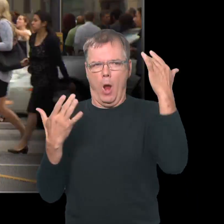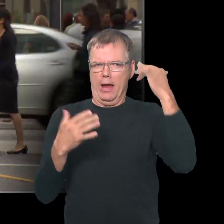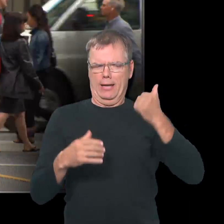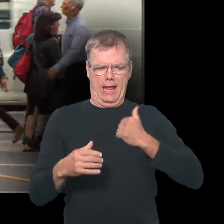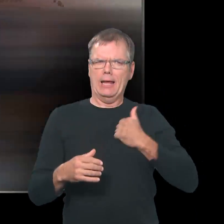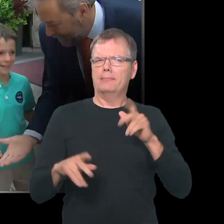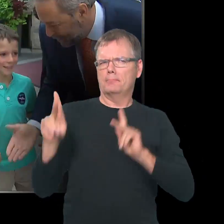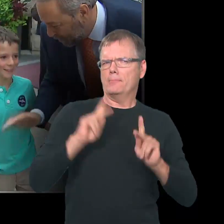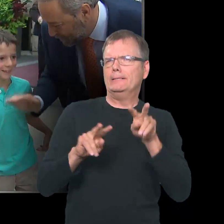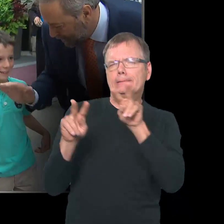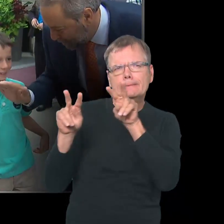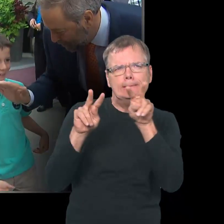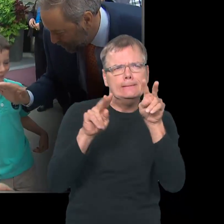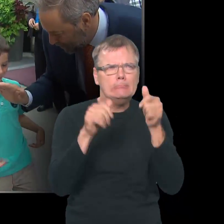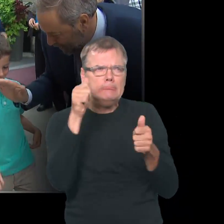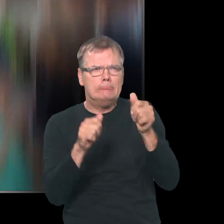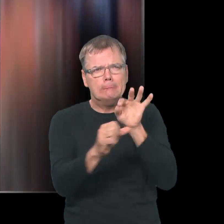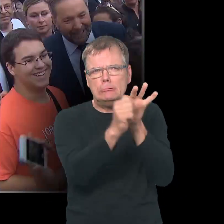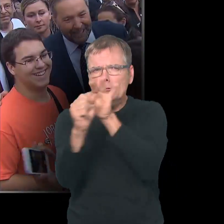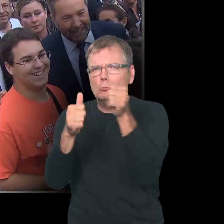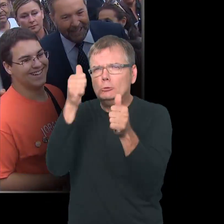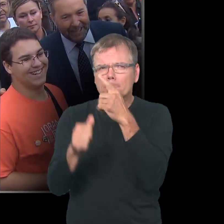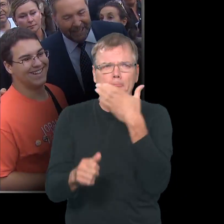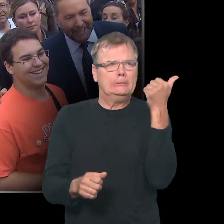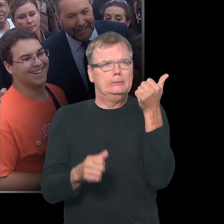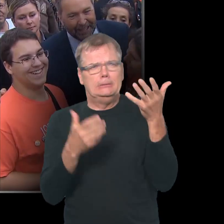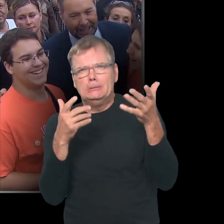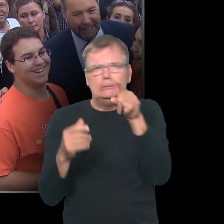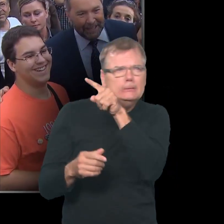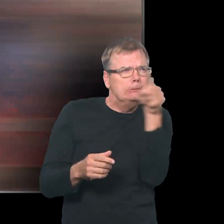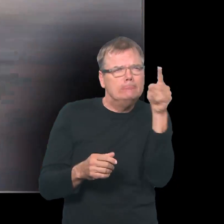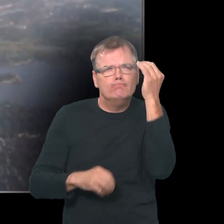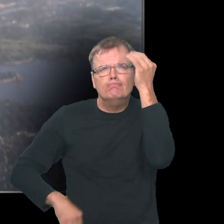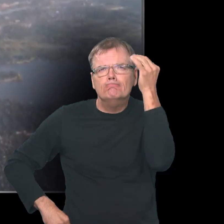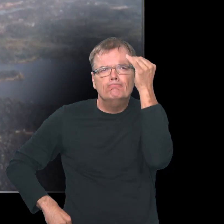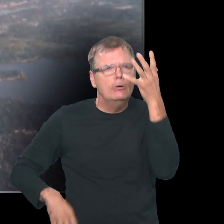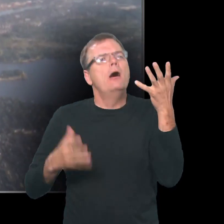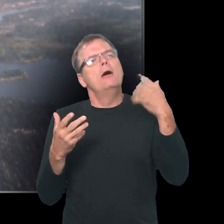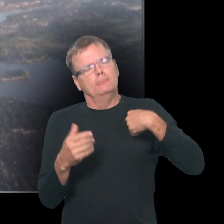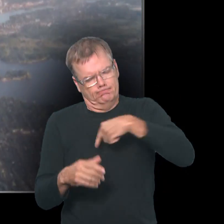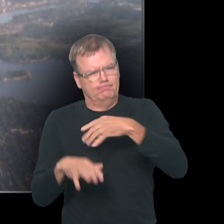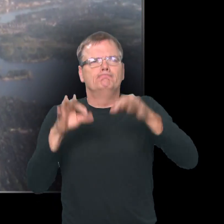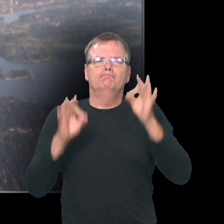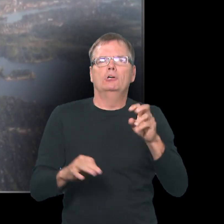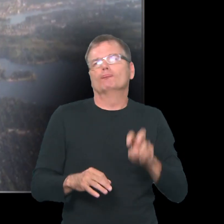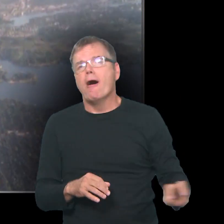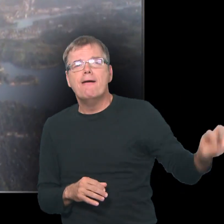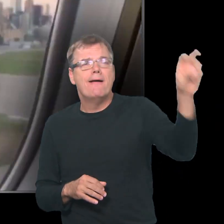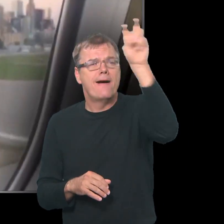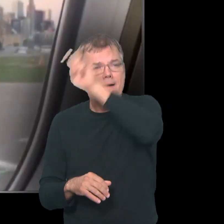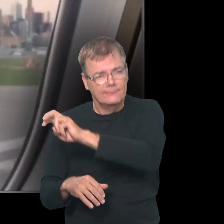Millions of Canadians are trying to make decisions about which party to vote for, and which leader to vote for.